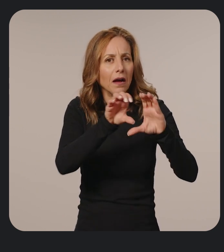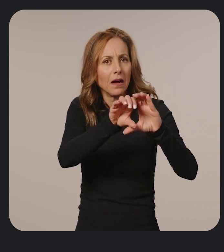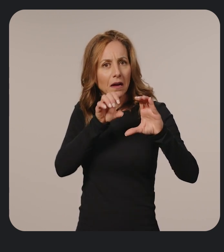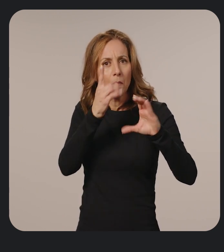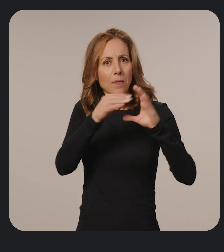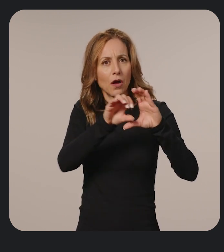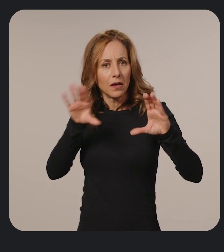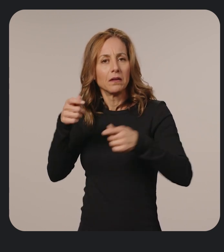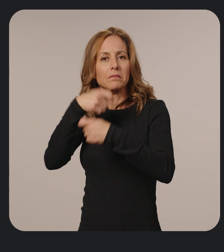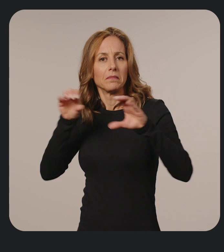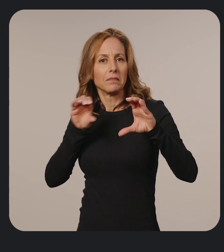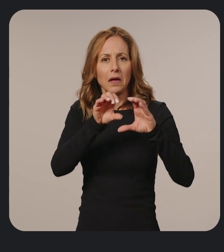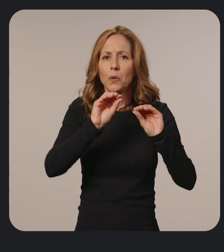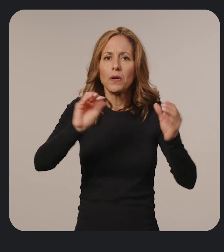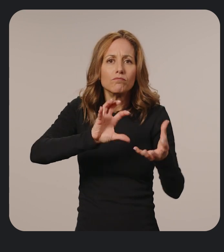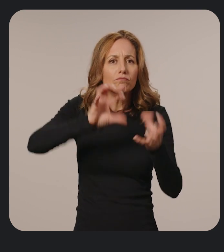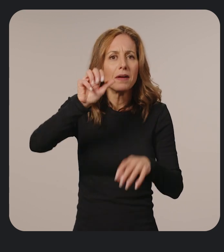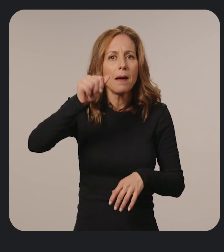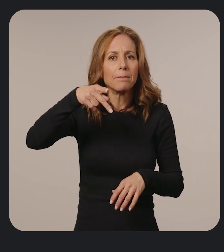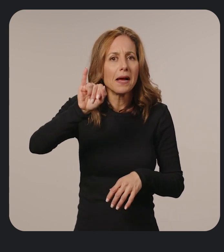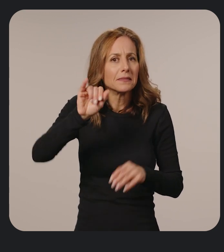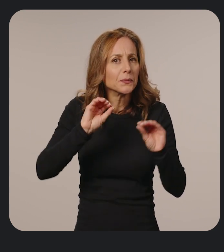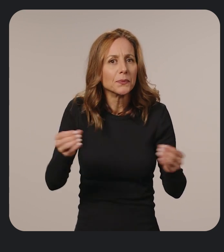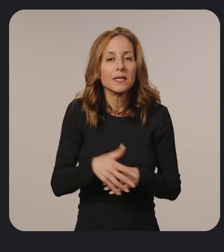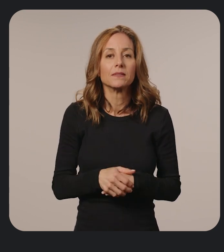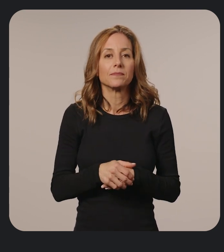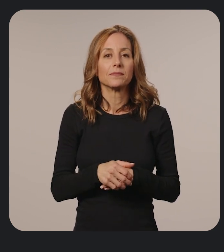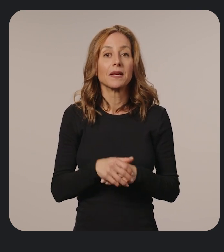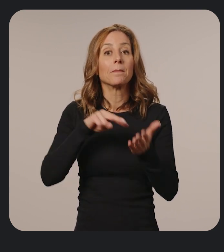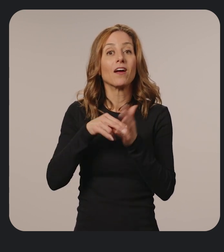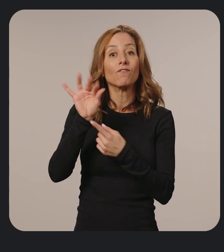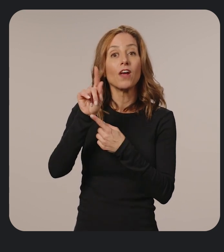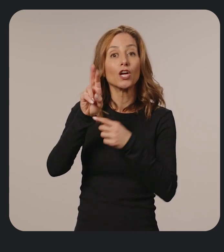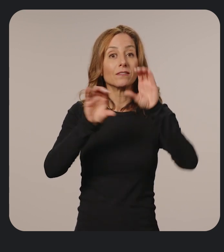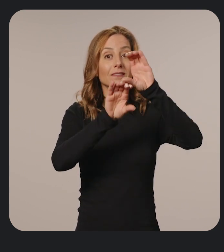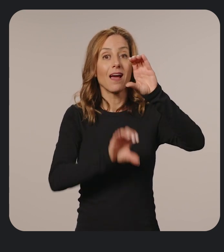makes it possible to remove one part of the system and replace it without disrupting those APIs at the top.